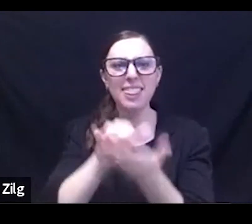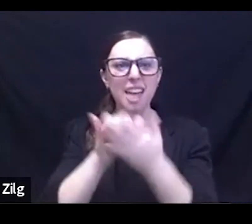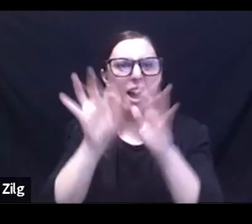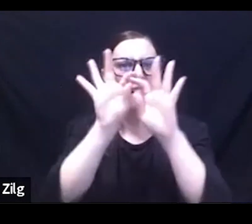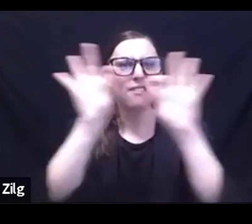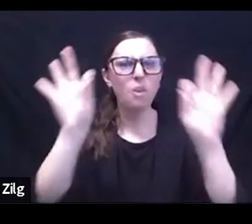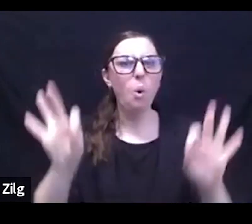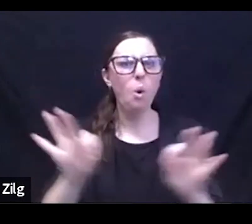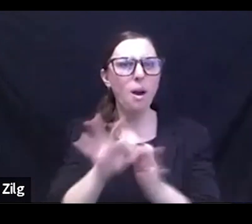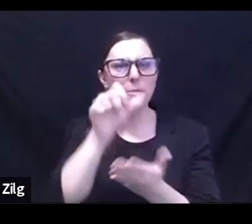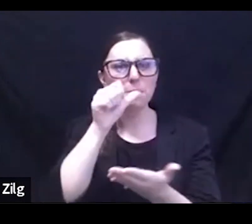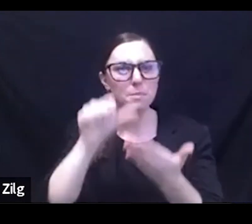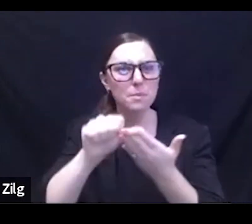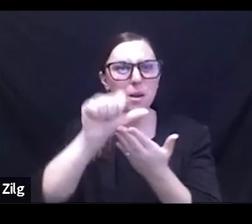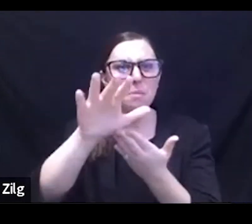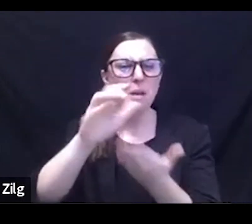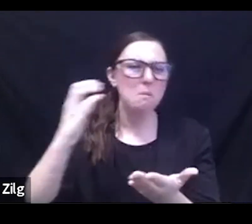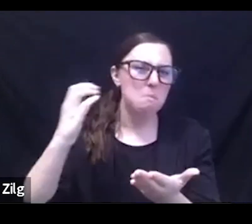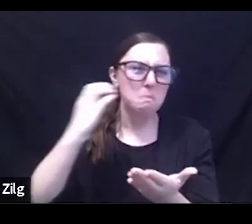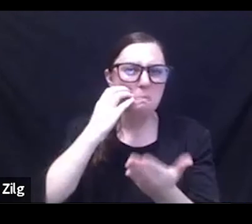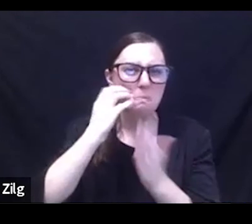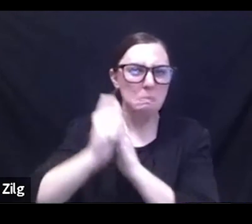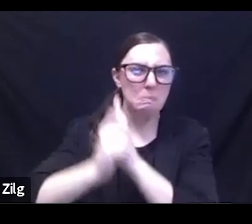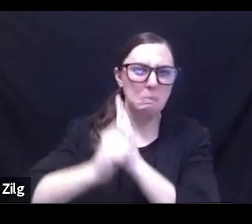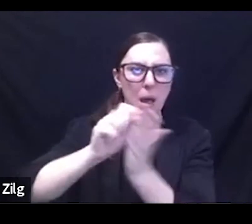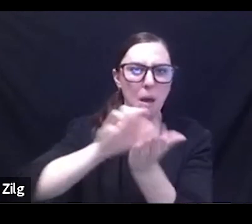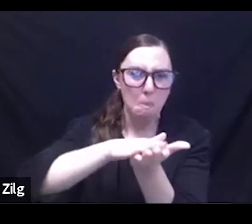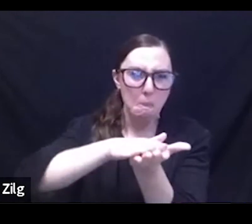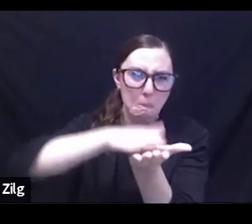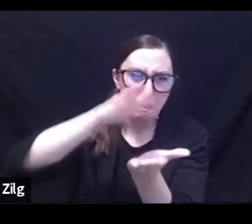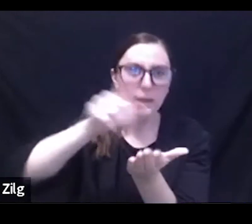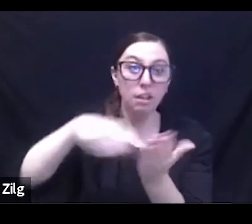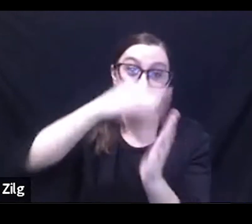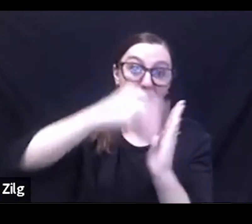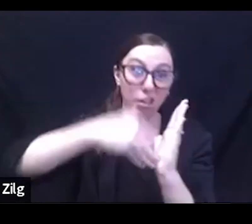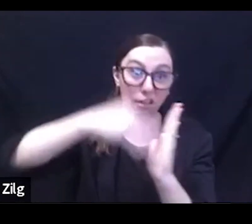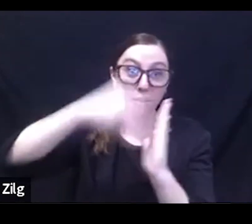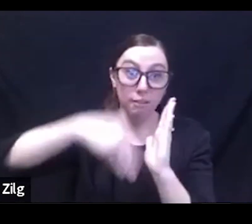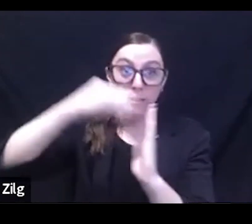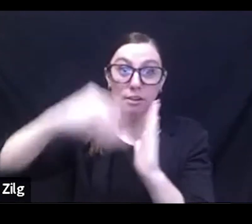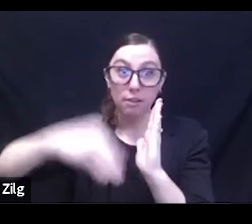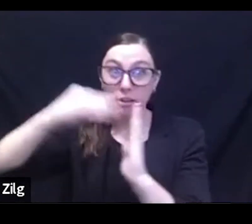mailed when you sign up for a position that you have to fill in before you go is a